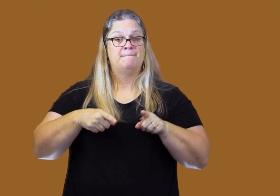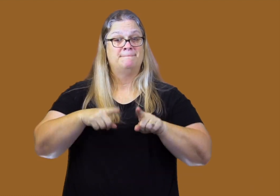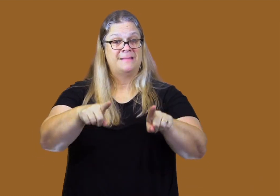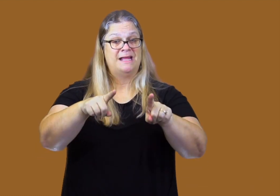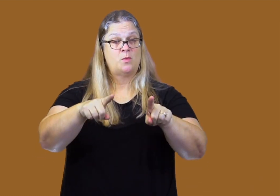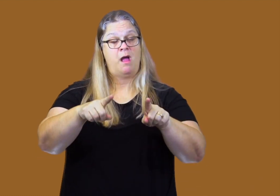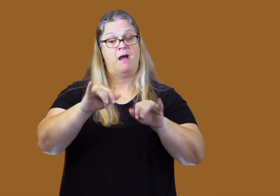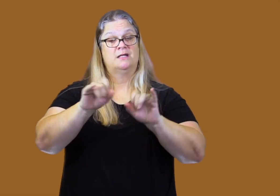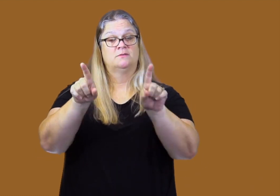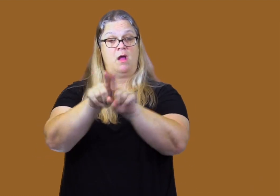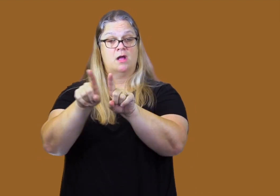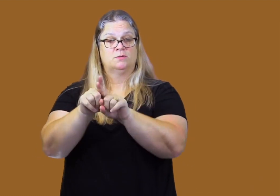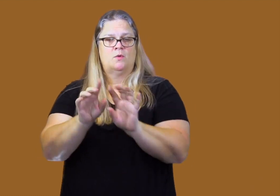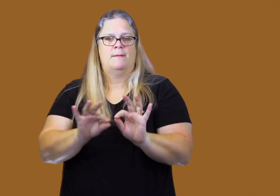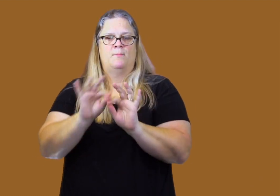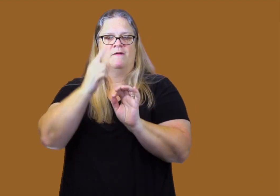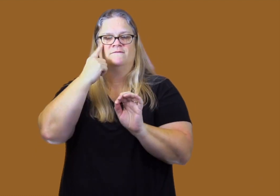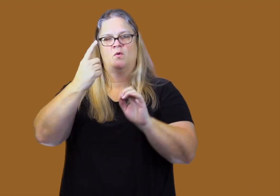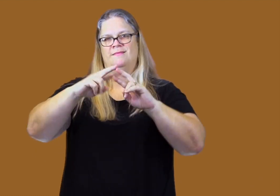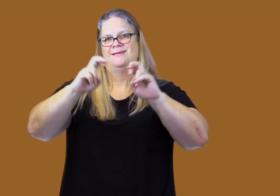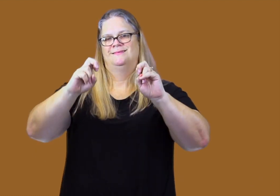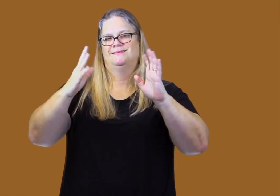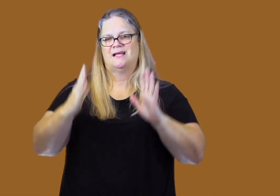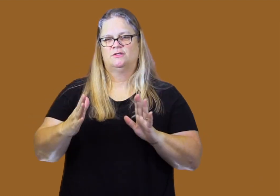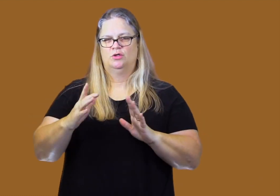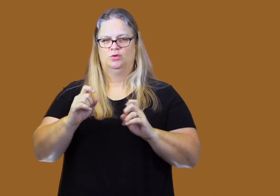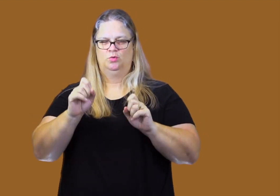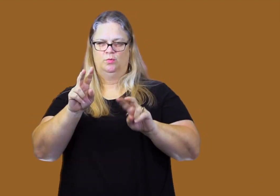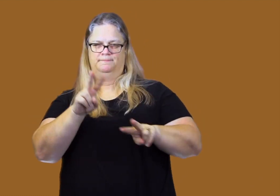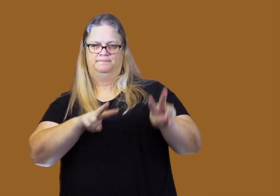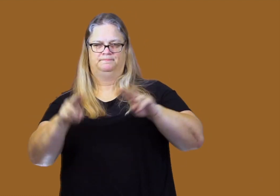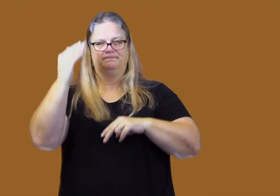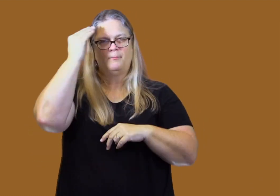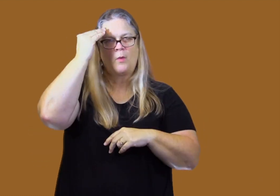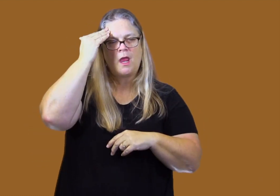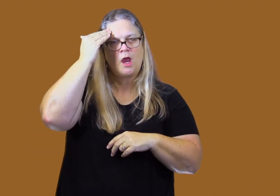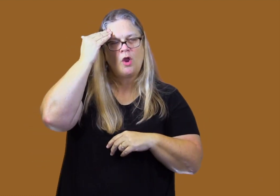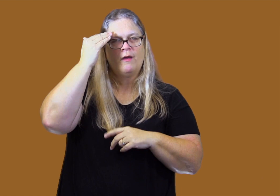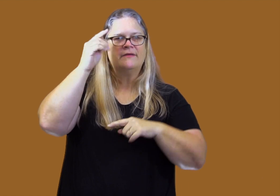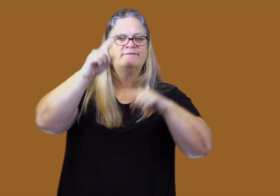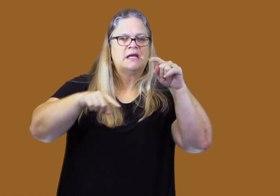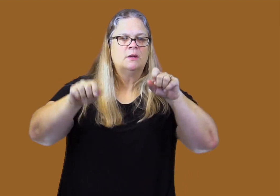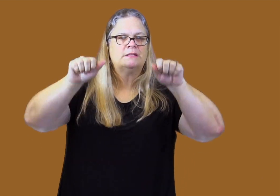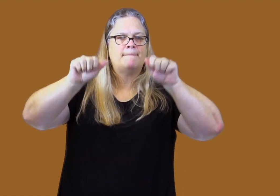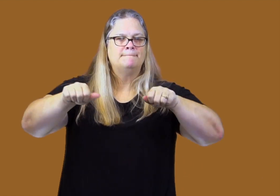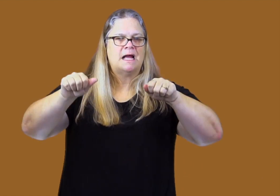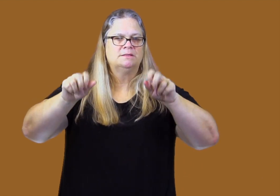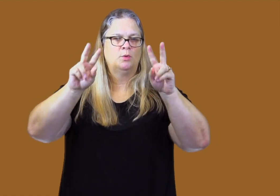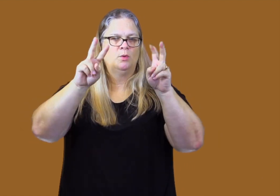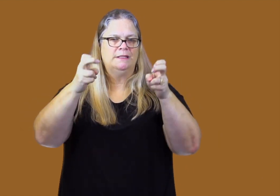Meanwhile, it's also important for the assessor to be aware of various possible issues